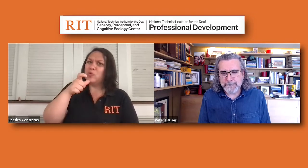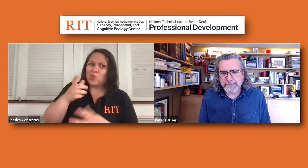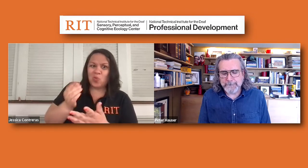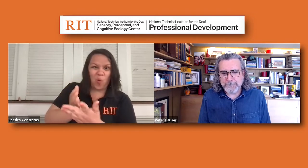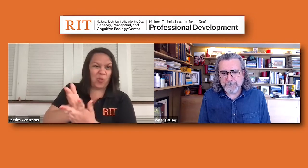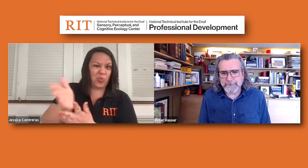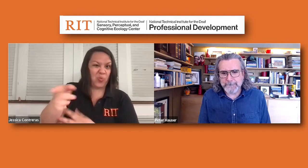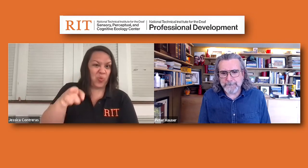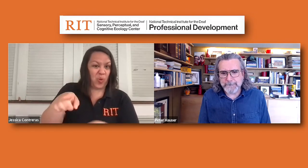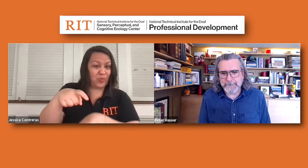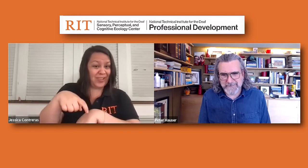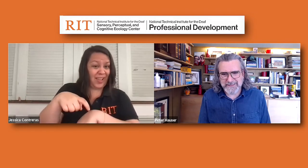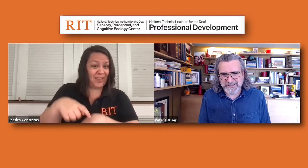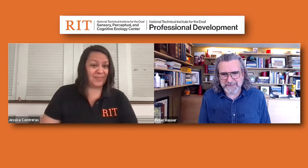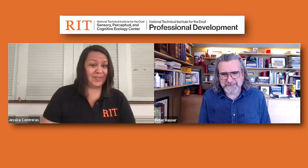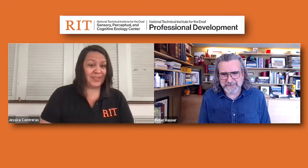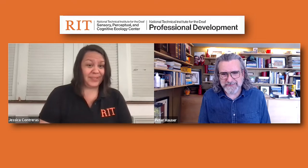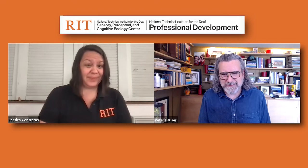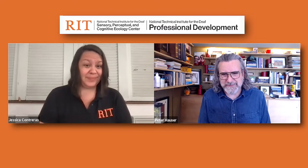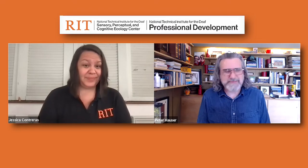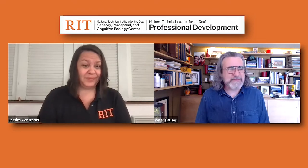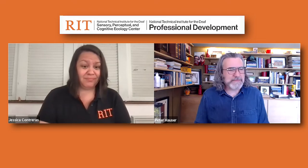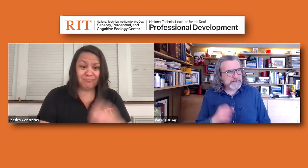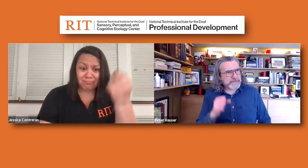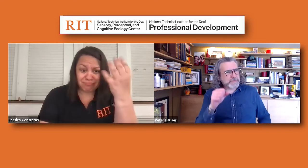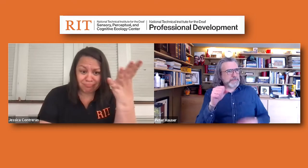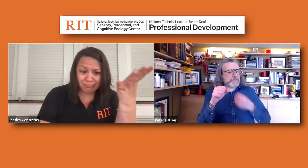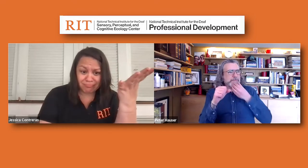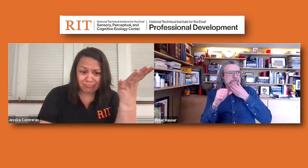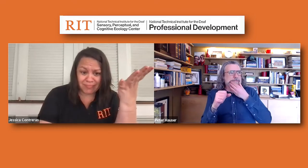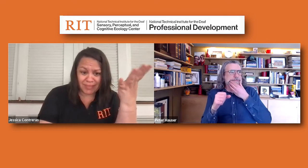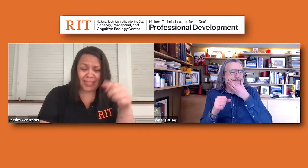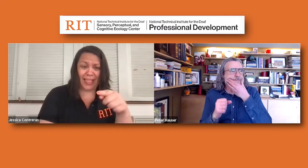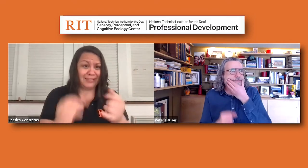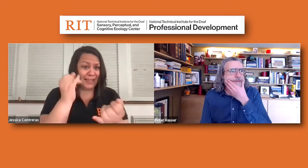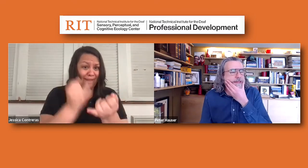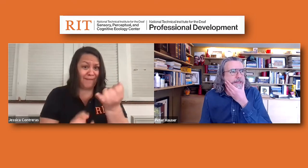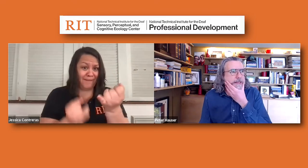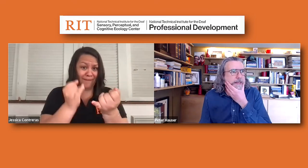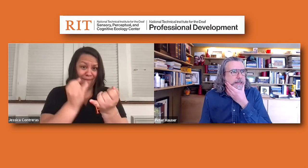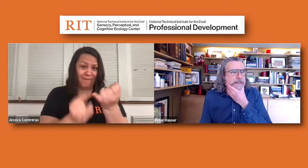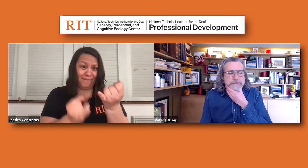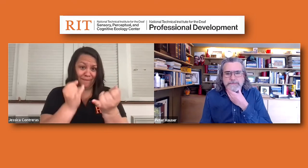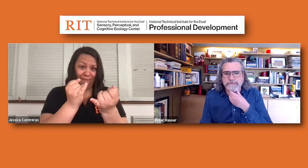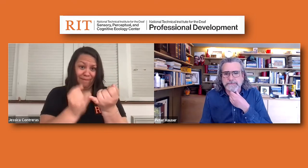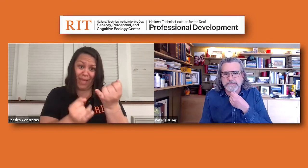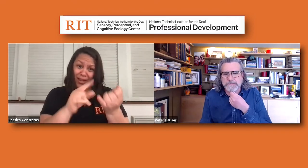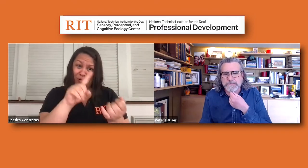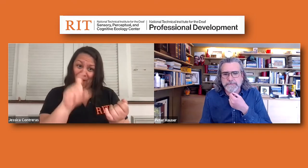And what advice would you give students or other researchers to help them deal with those frustrations?